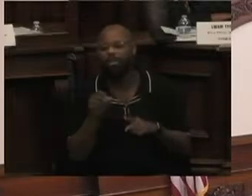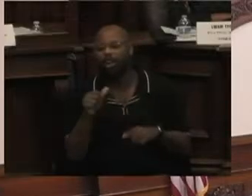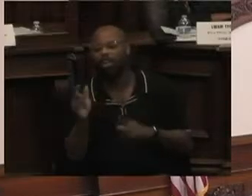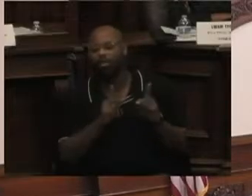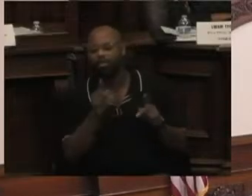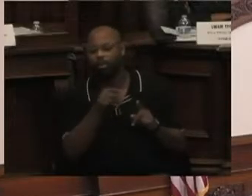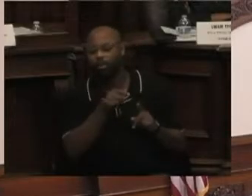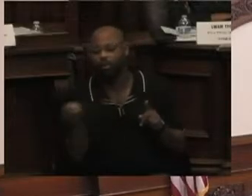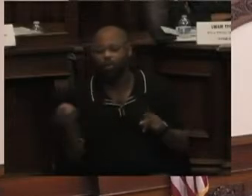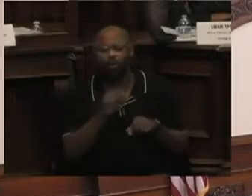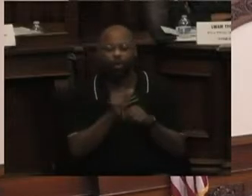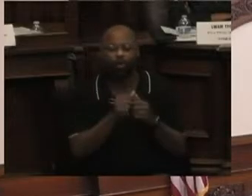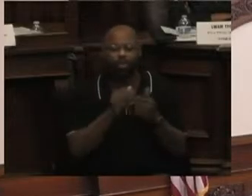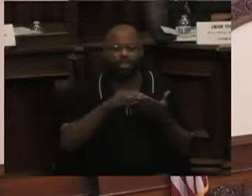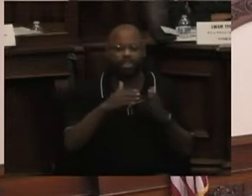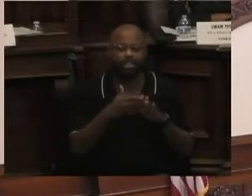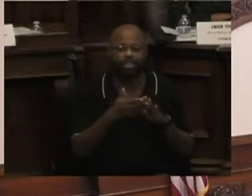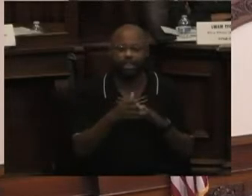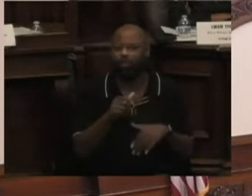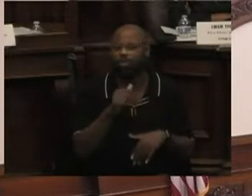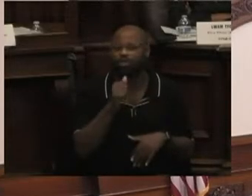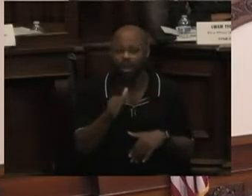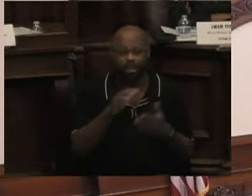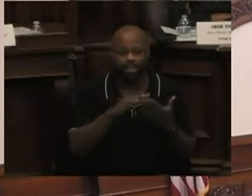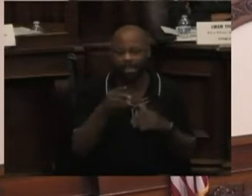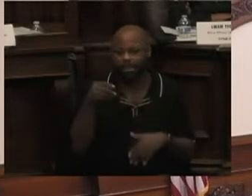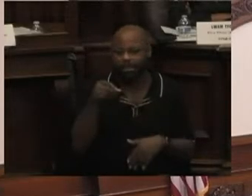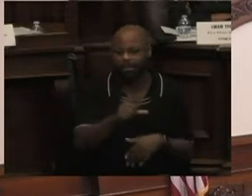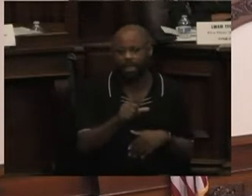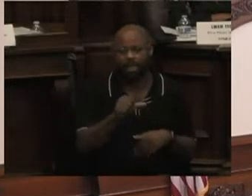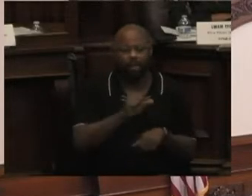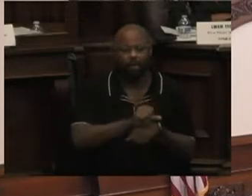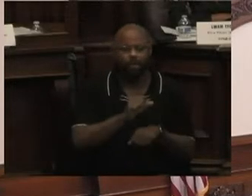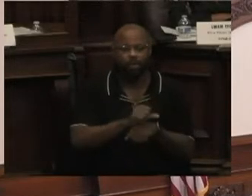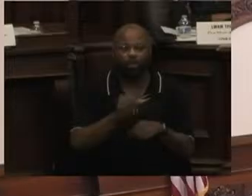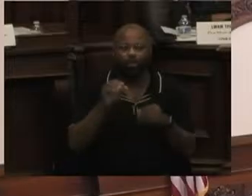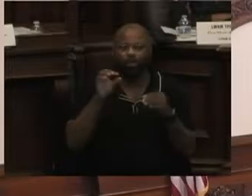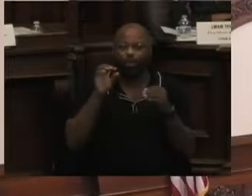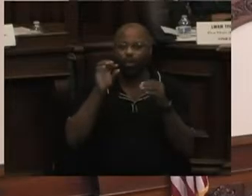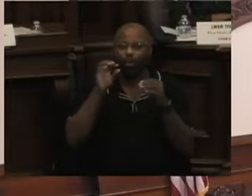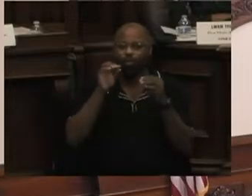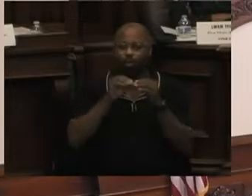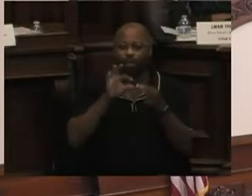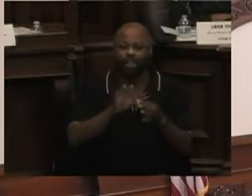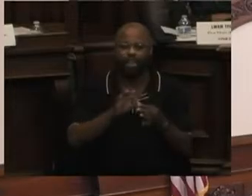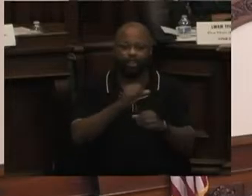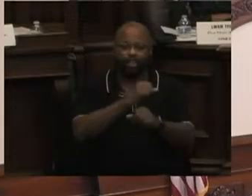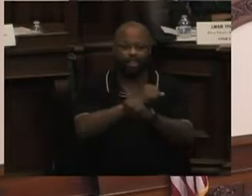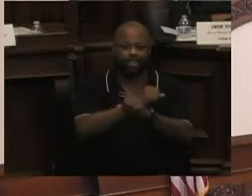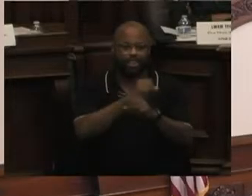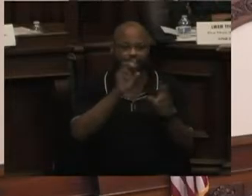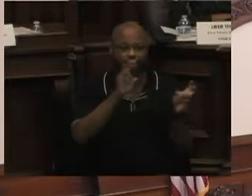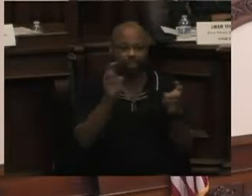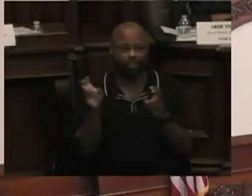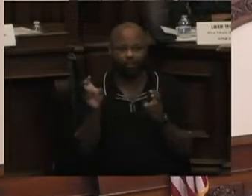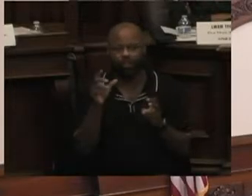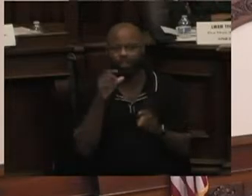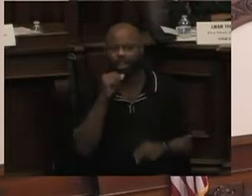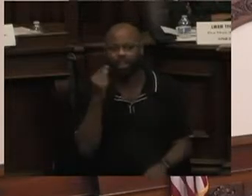Requirement, and it just doesn't impact the board. It impacts other individuals who actually do work with the city